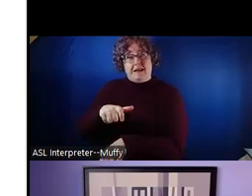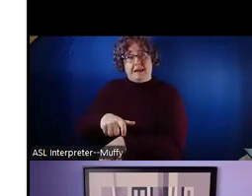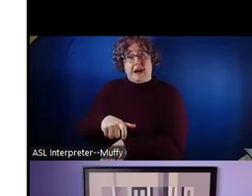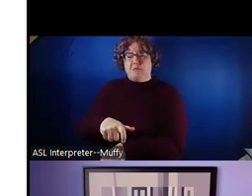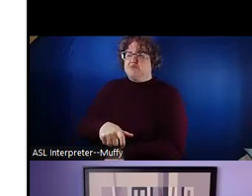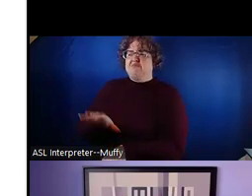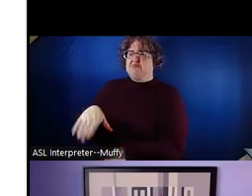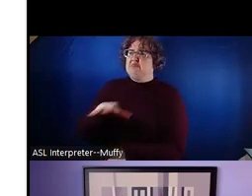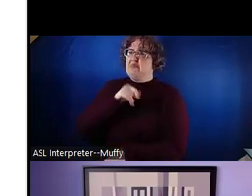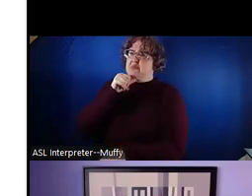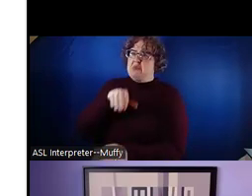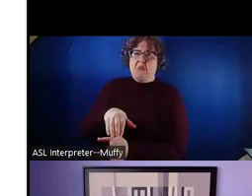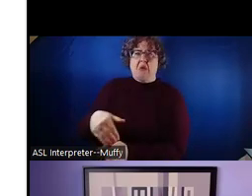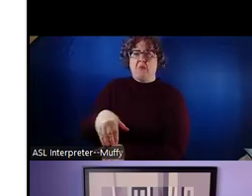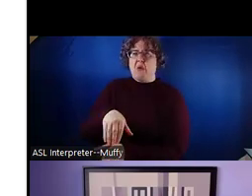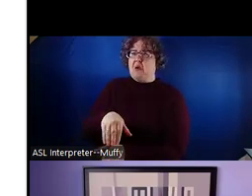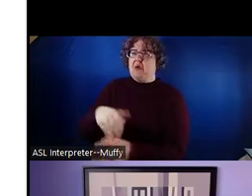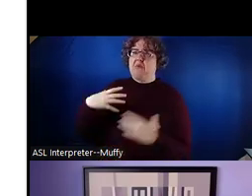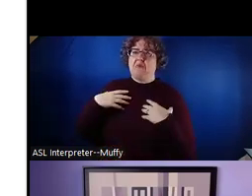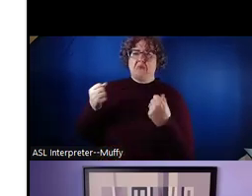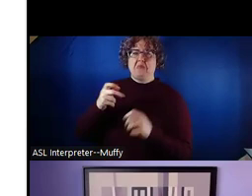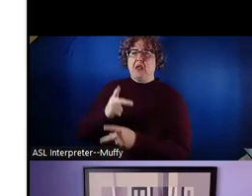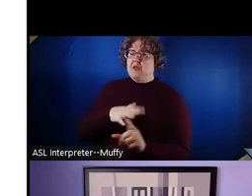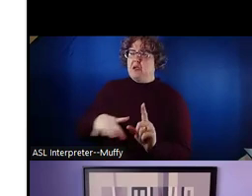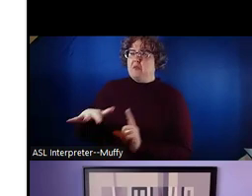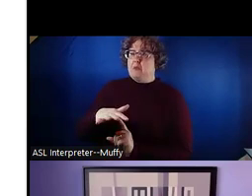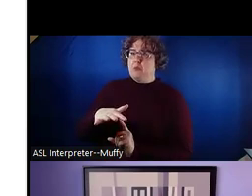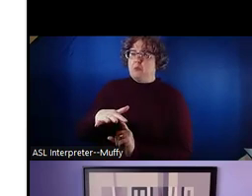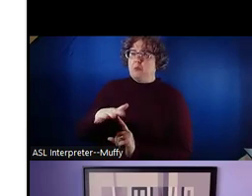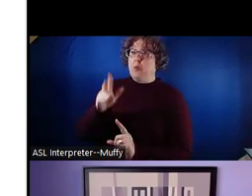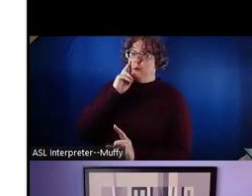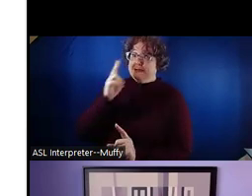in healthcare spaces, but we see that implicit bias remains